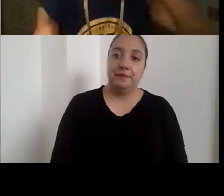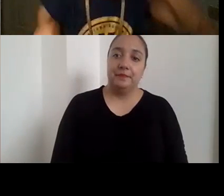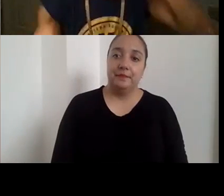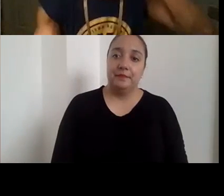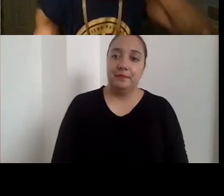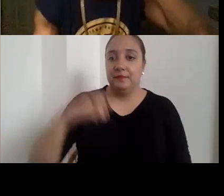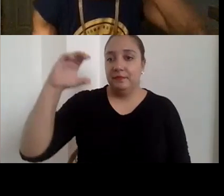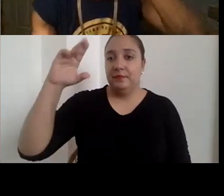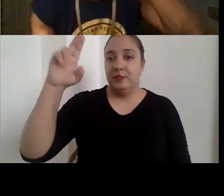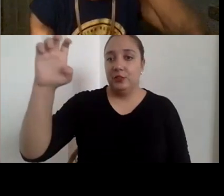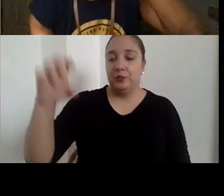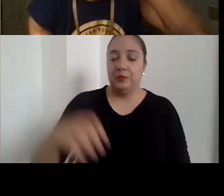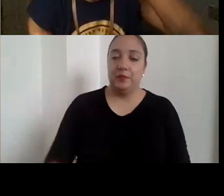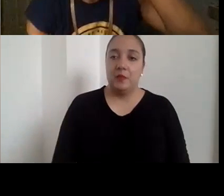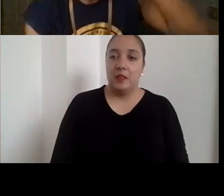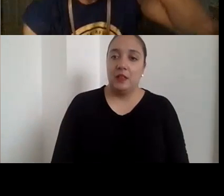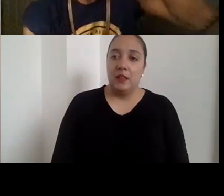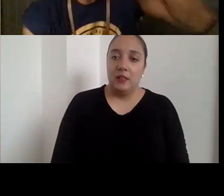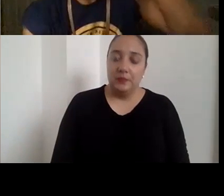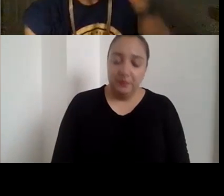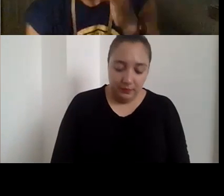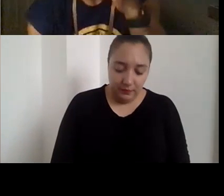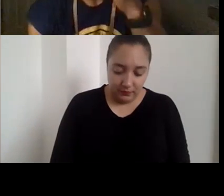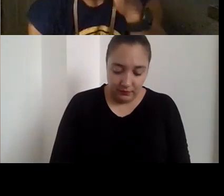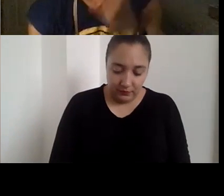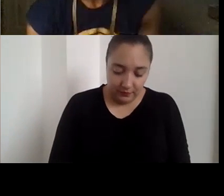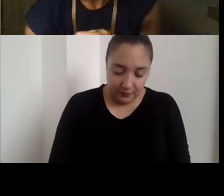Q: I'll go.